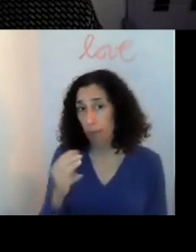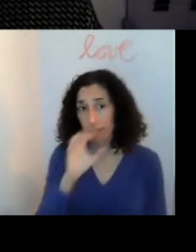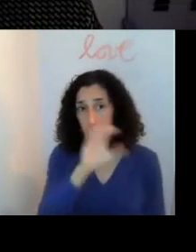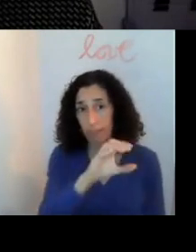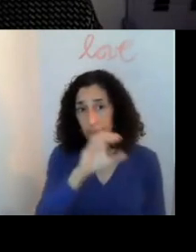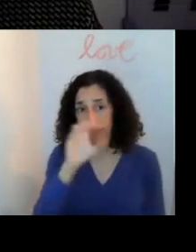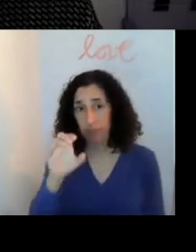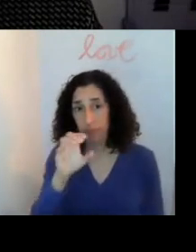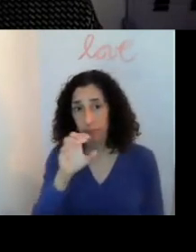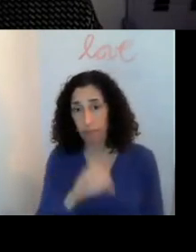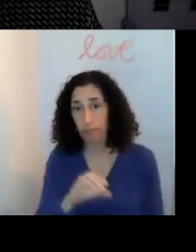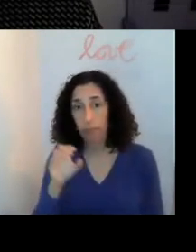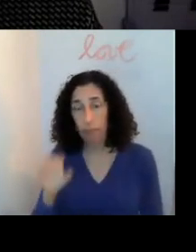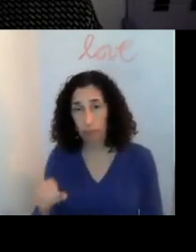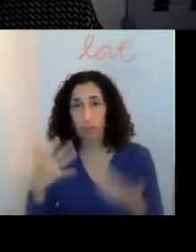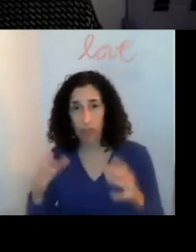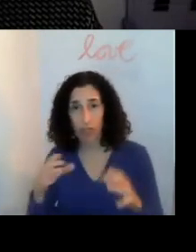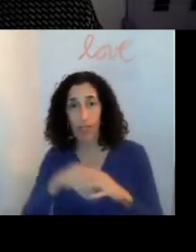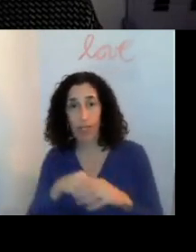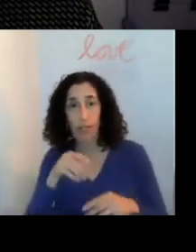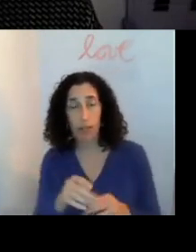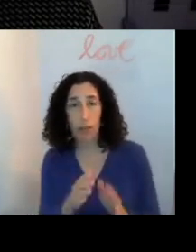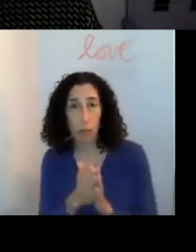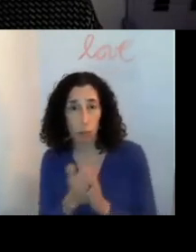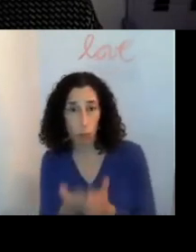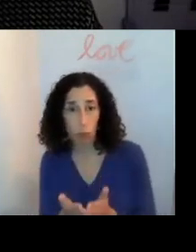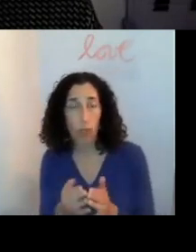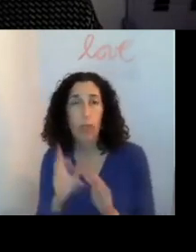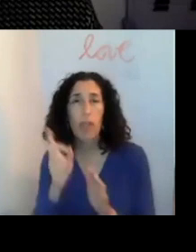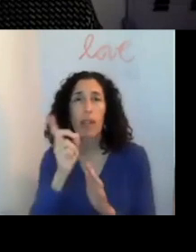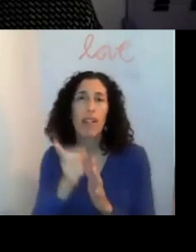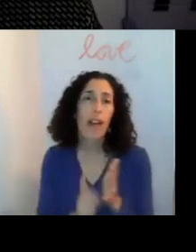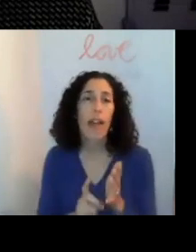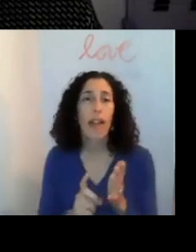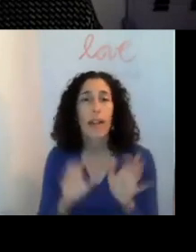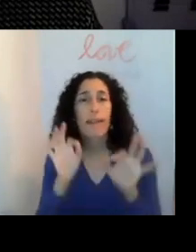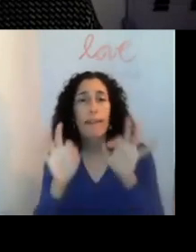the image. >>In the upper left-hand corner sits a green